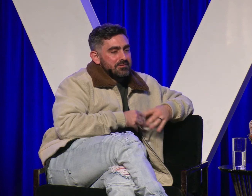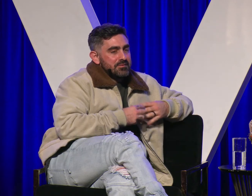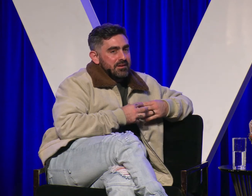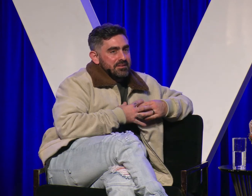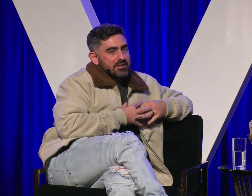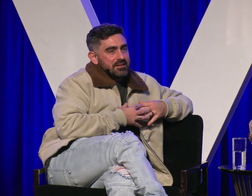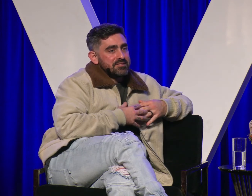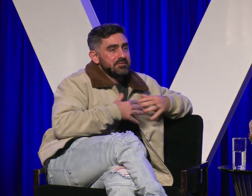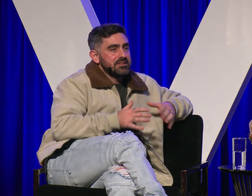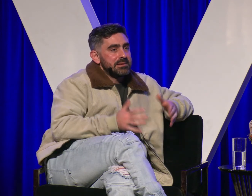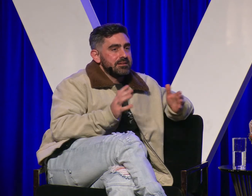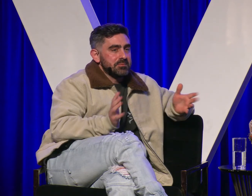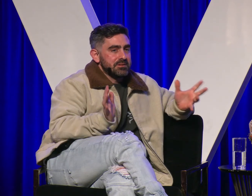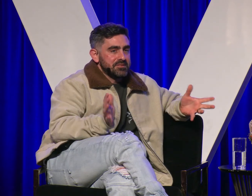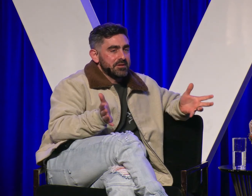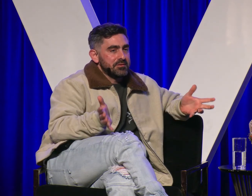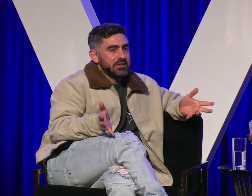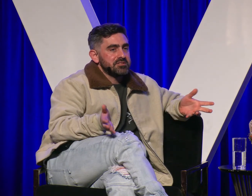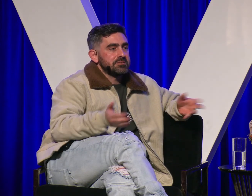of it's definitely been a bit of a self-reflection for